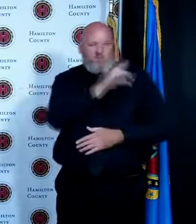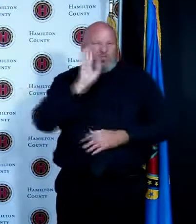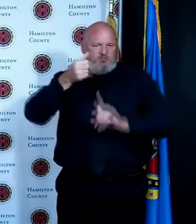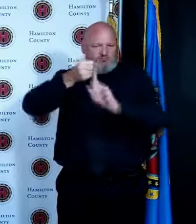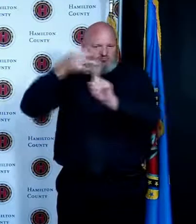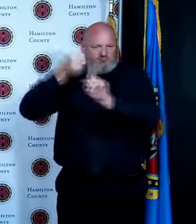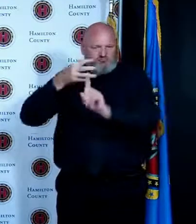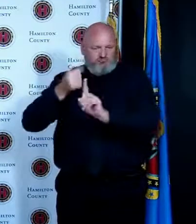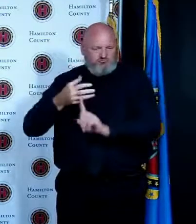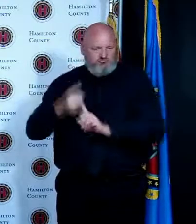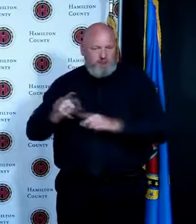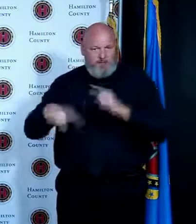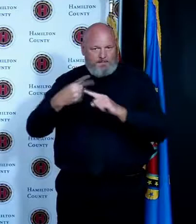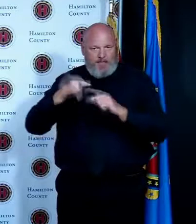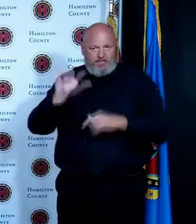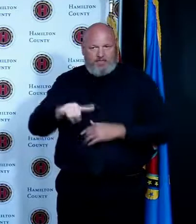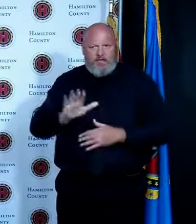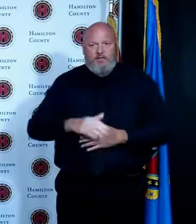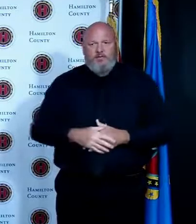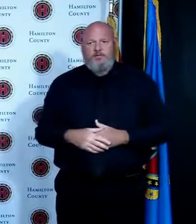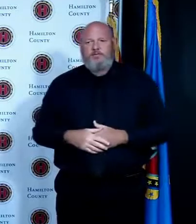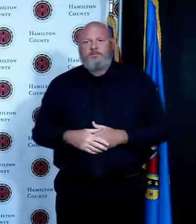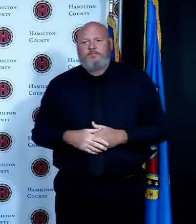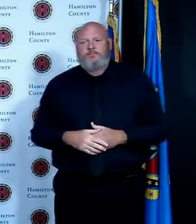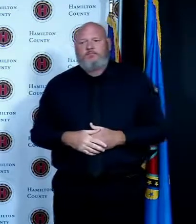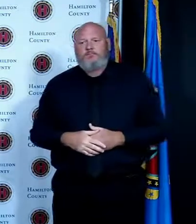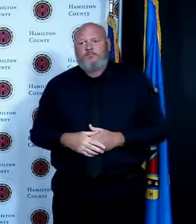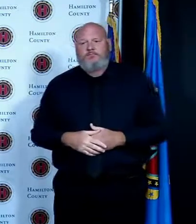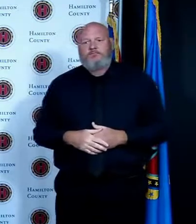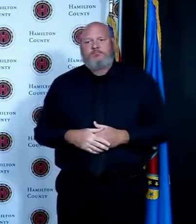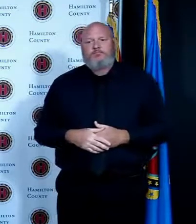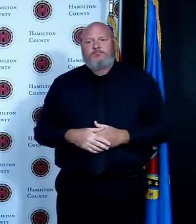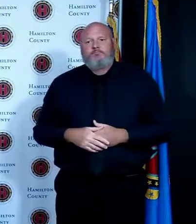i know this uh these briefings are about uh primarily Covid-19